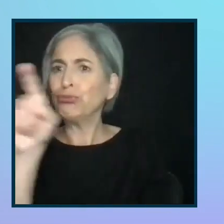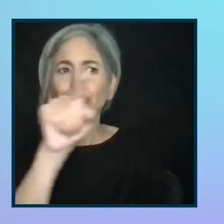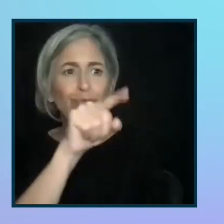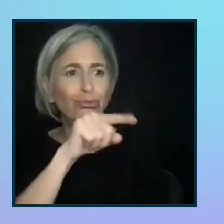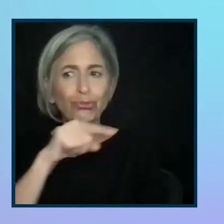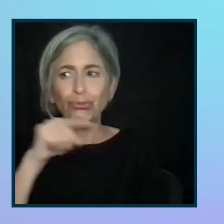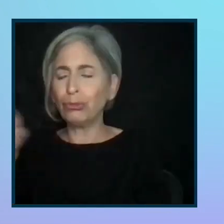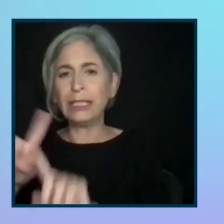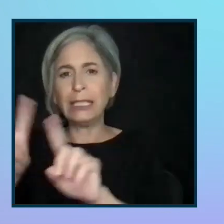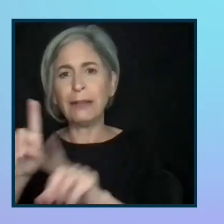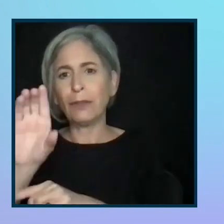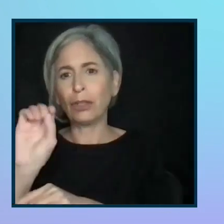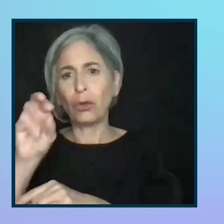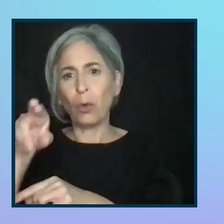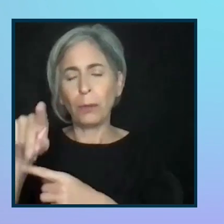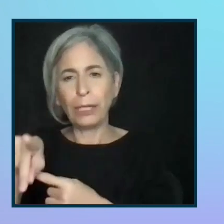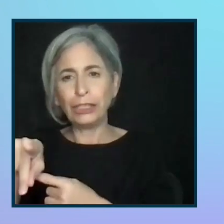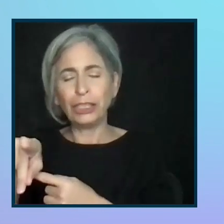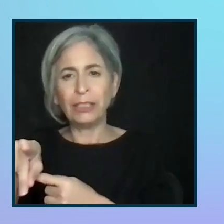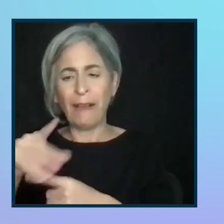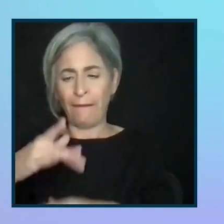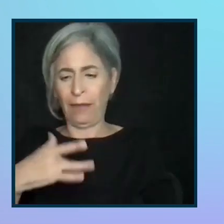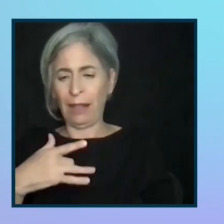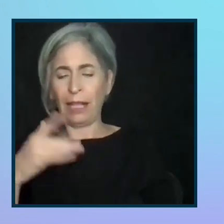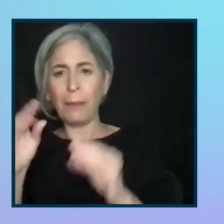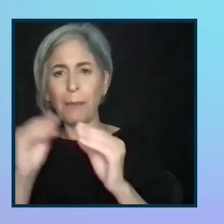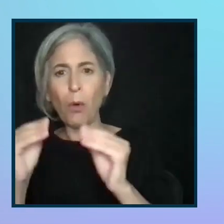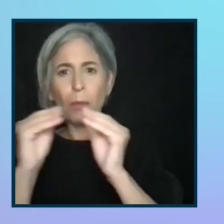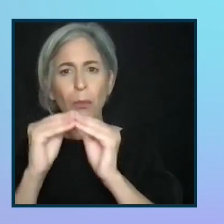who are feeling more and more isolated.